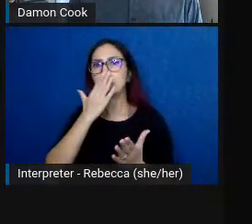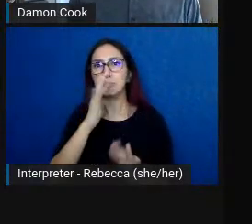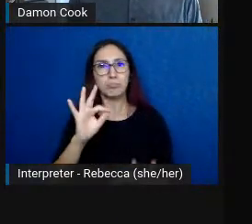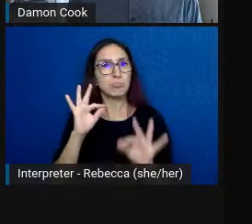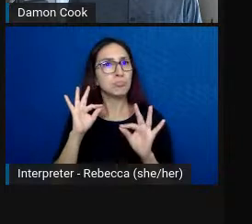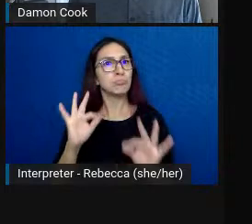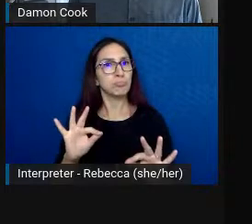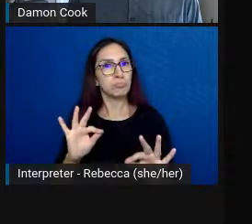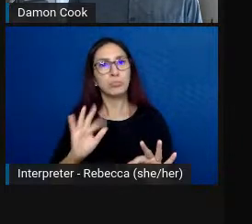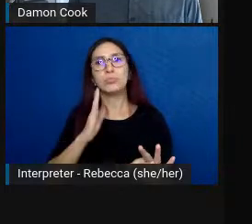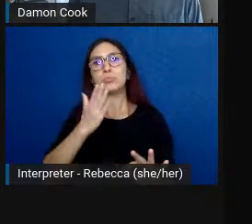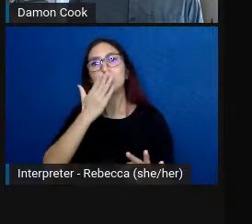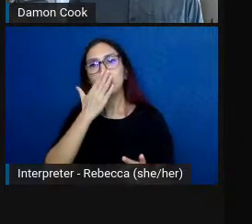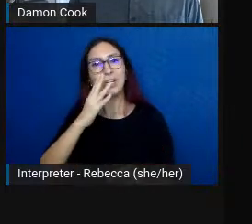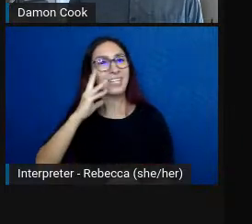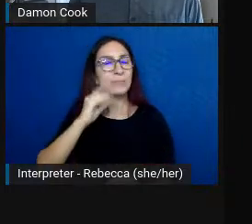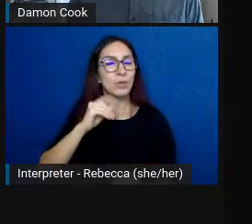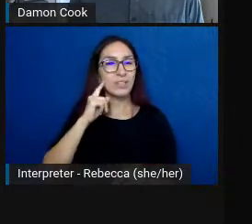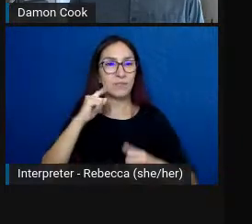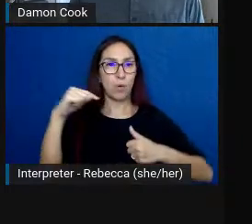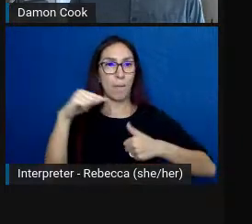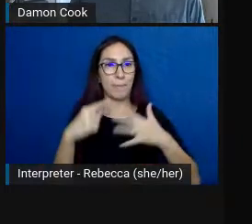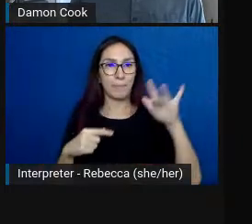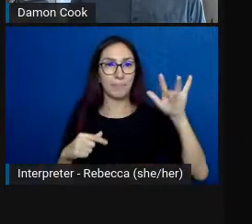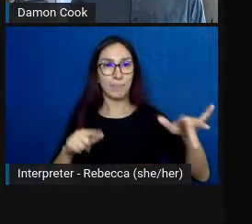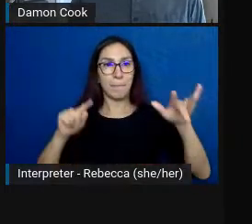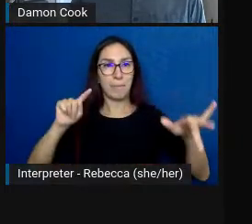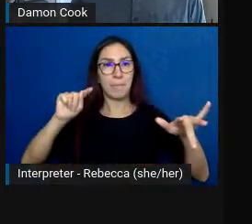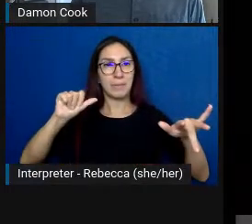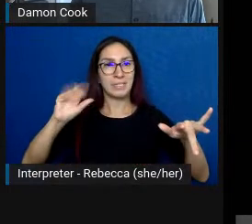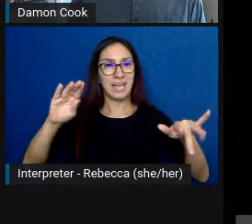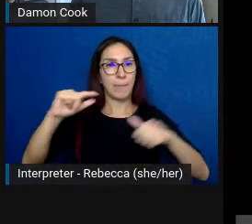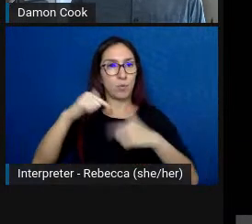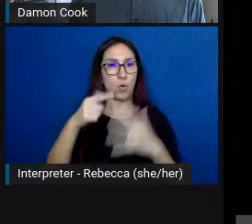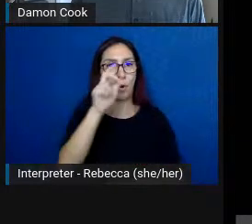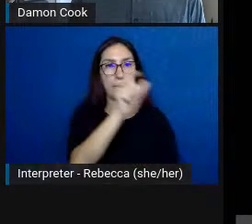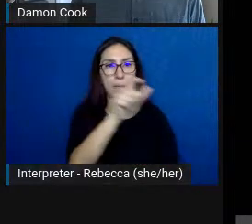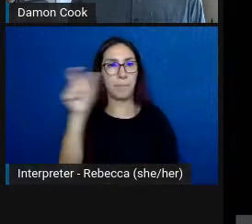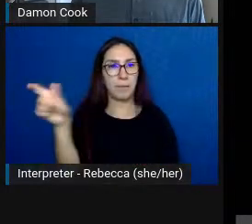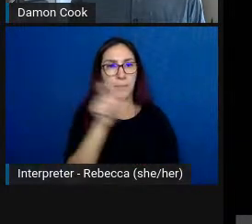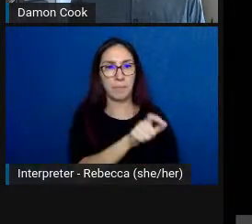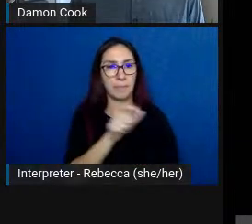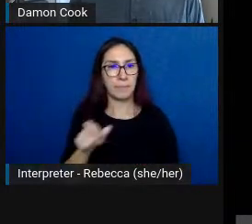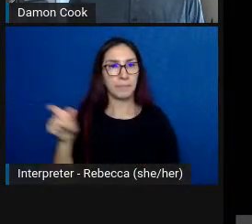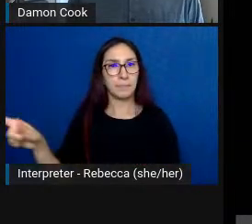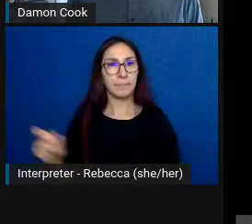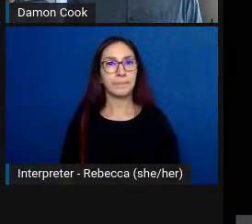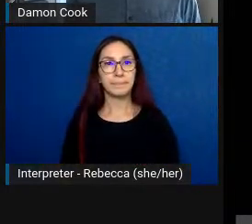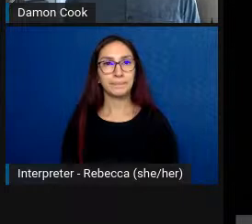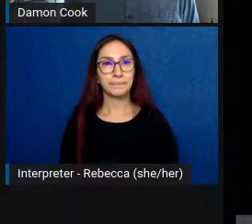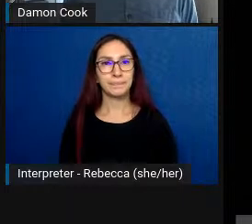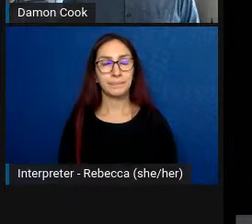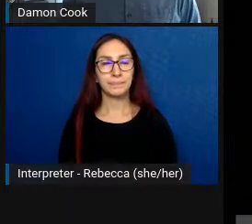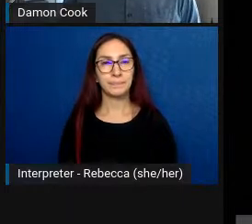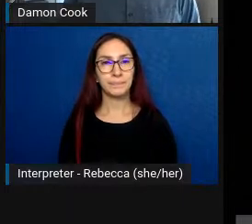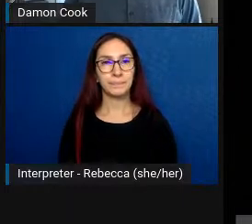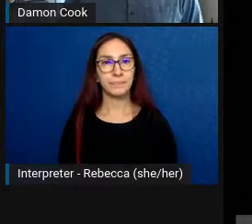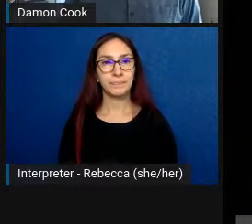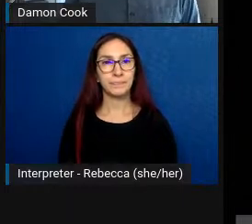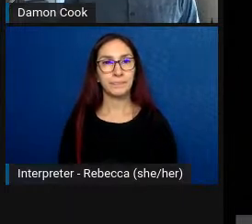element in the close button. This is an ideal experience for the tabbing order.